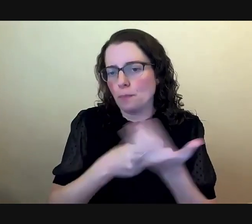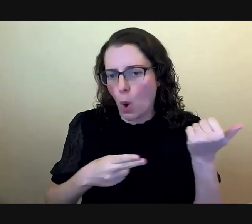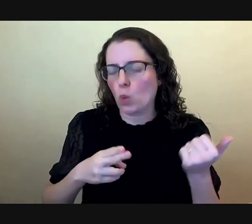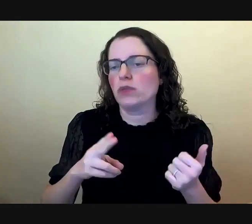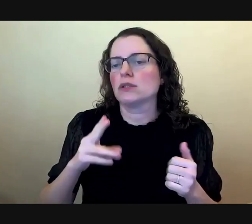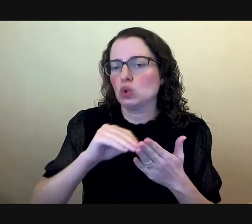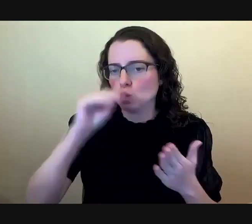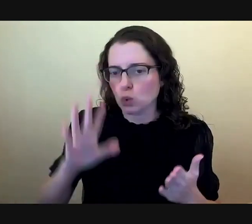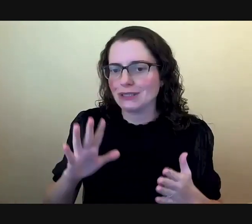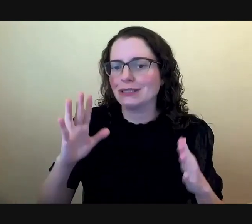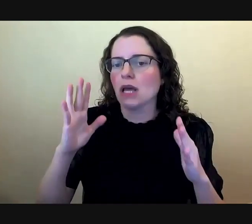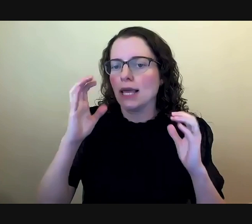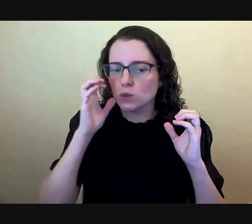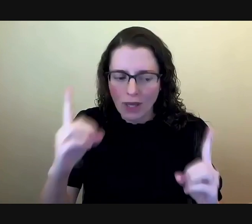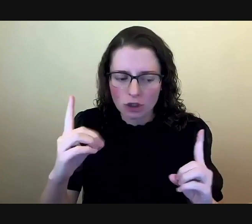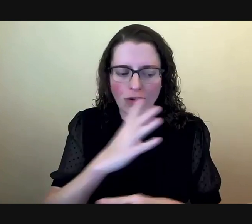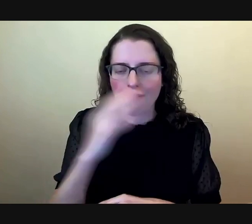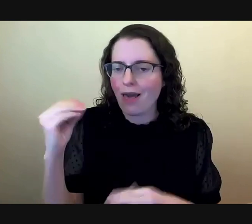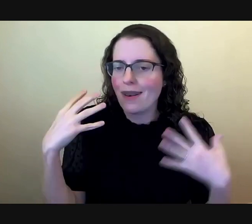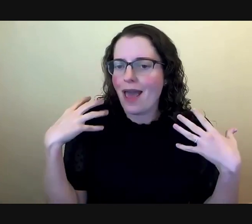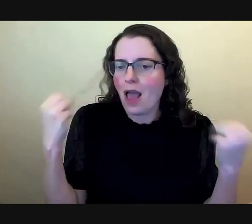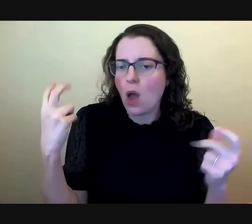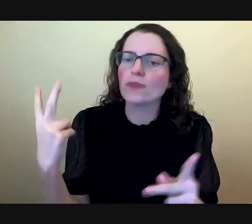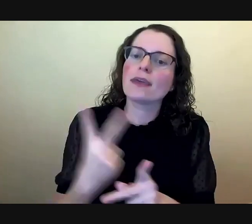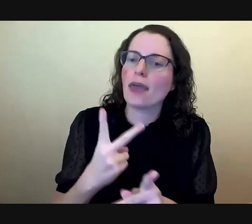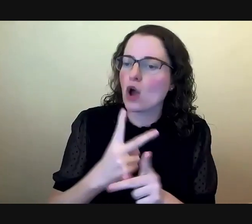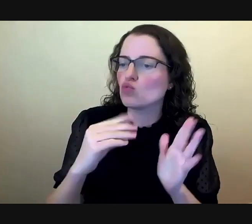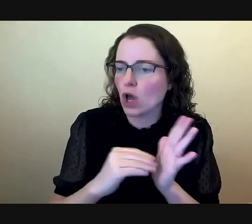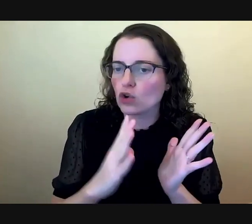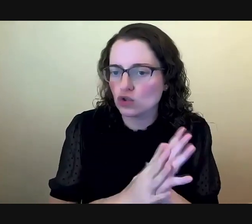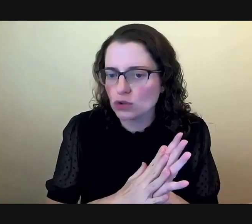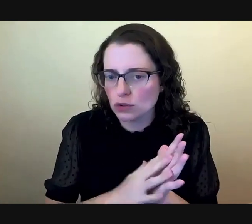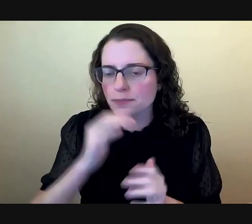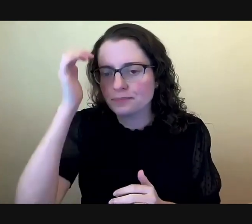And that includes both students' education and health care records.